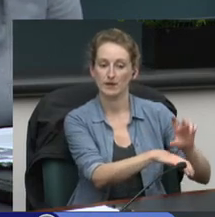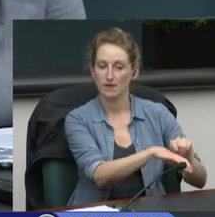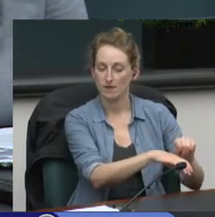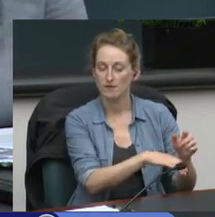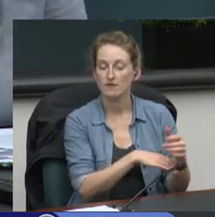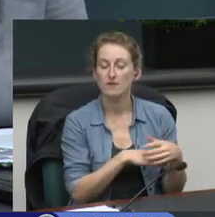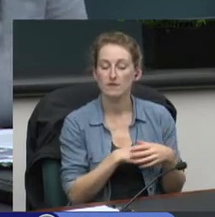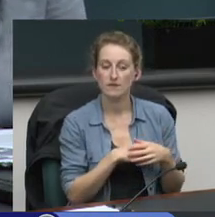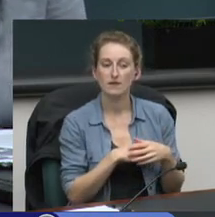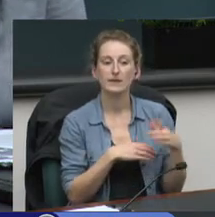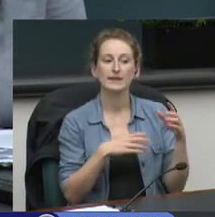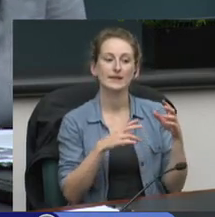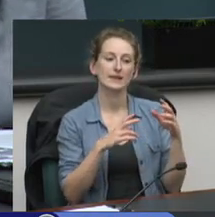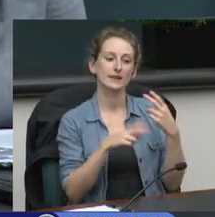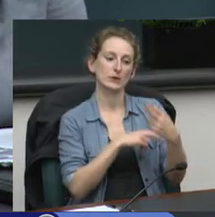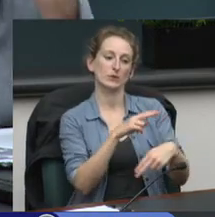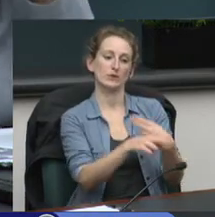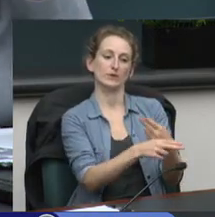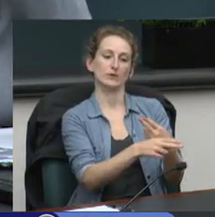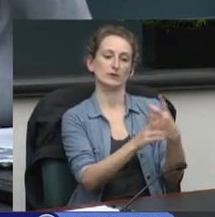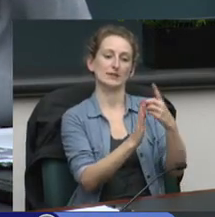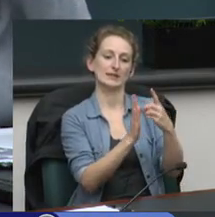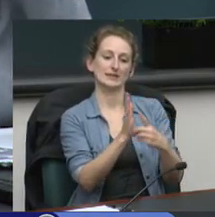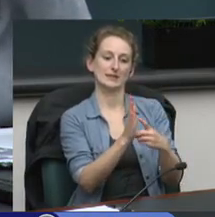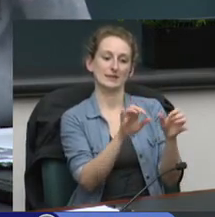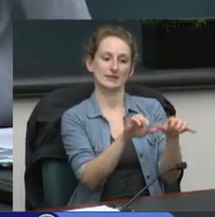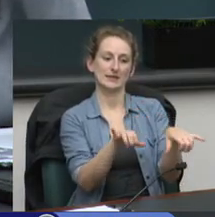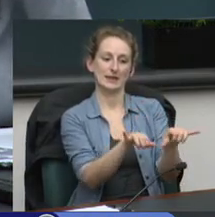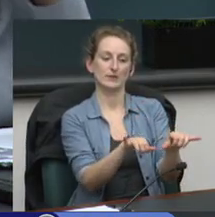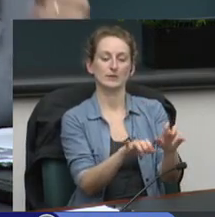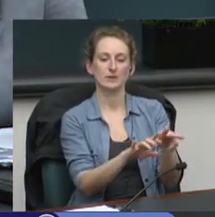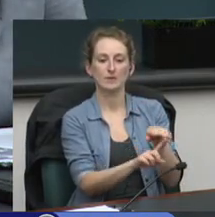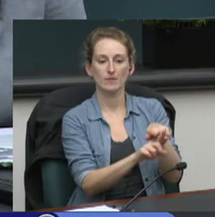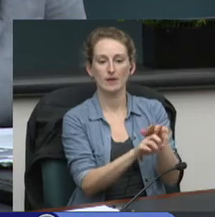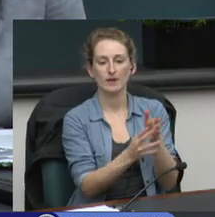design standards apply through building codes and that's stuff that we typically